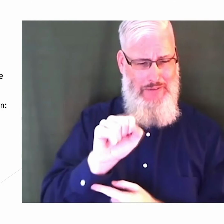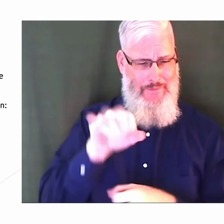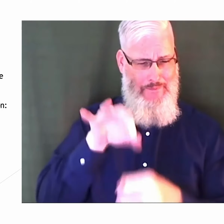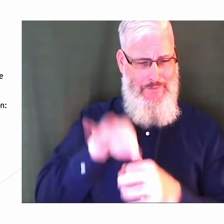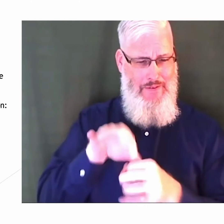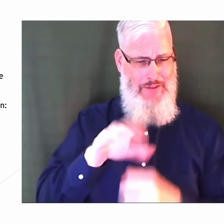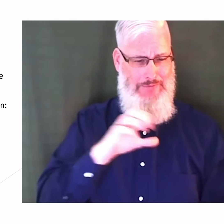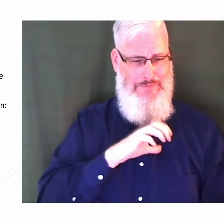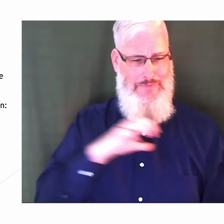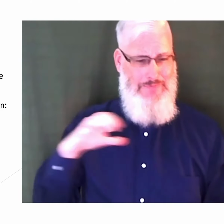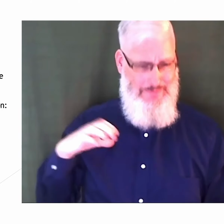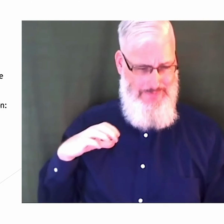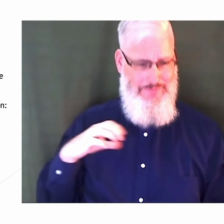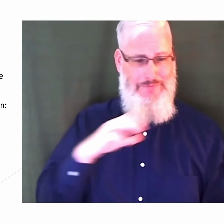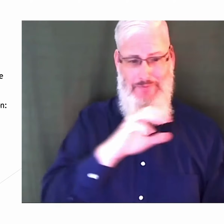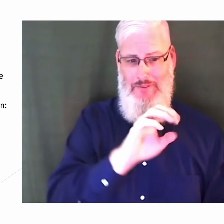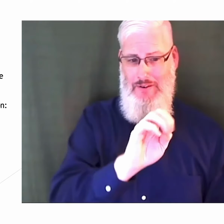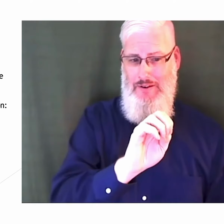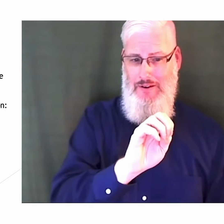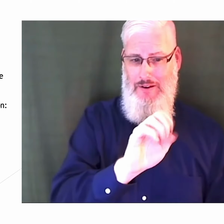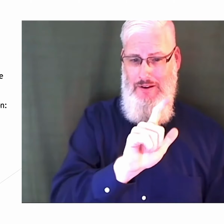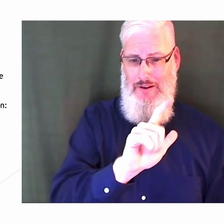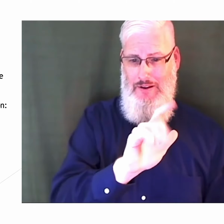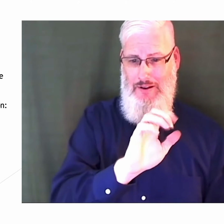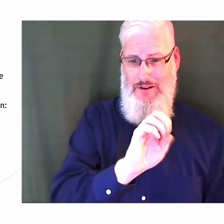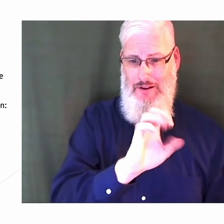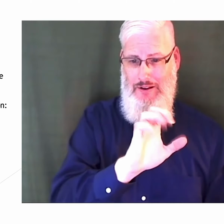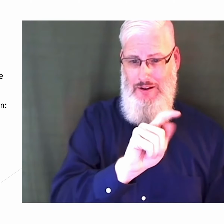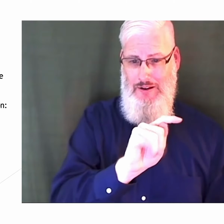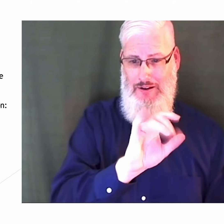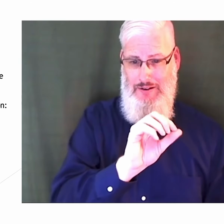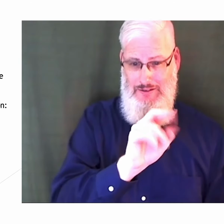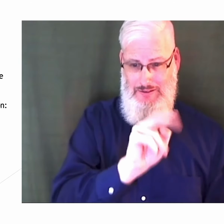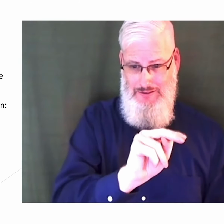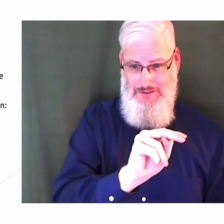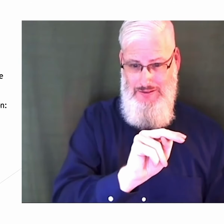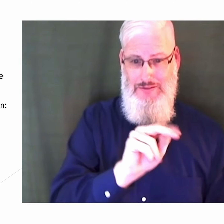at Elections.wi.gov/complaints